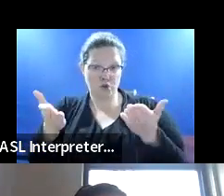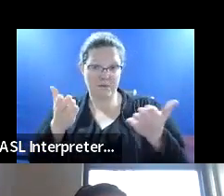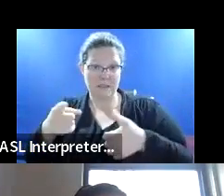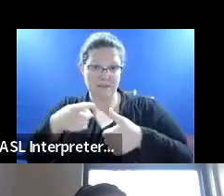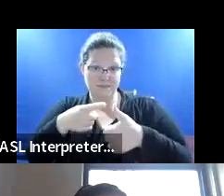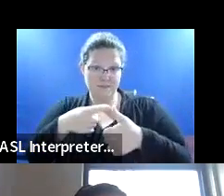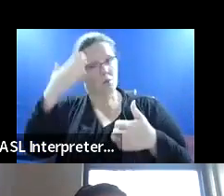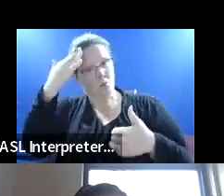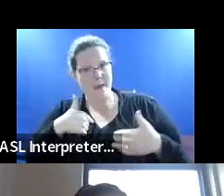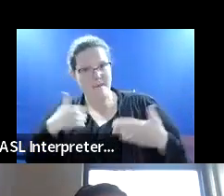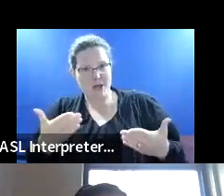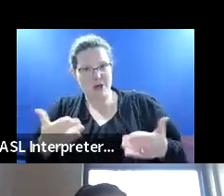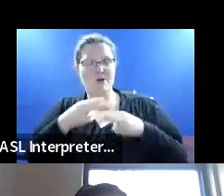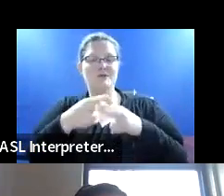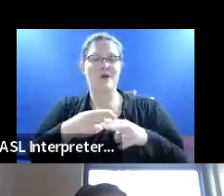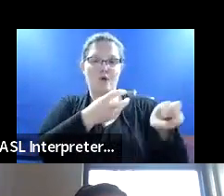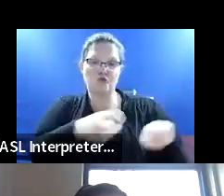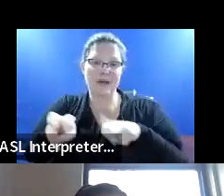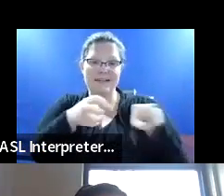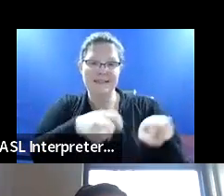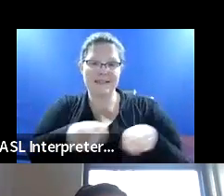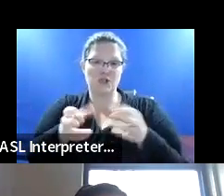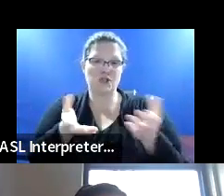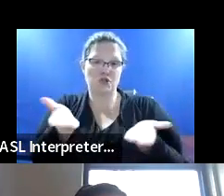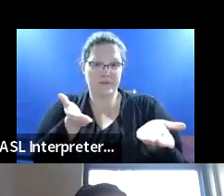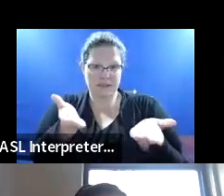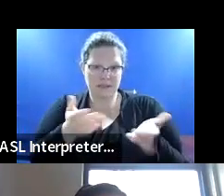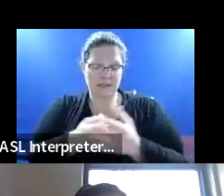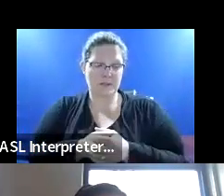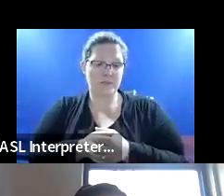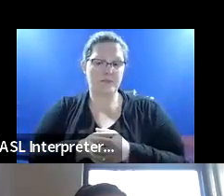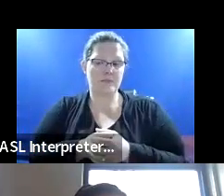FIRST OF ALL, GOOD AFTERNOON, EVERYONE. I'M THE PROGRAM MANAGER FOR REENTRY WITH THE LINES OF DISABILITY ADVOCATES LOCATED IN NORTH CAROLINA AND WE'RE A CENTER FOR INDEPENDENT LIVING AND WE SPECIALIZE IN GIVING FREE RESOURCES AND SERVICES TO ANYBODY WITH A DISABILITY AND WE DO NOT REQUIRE MEDICAL IDENTIFICATION. YOU HAVE TO SELF IDENTIFY THAT YOU HAVE A DISABILITY AND THEN YOU ARE ELIGIBLE FOR ALL OF THE SERVICES THAT WE OFFER.